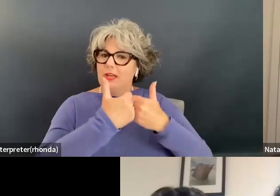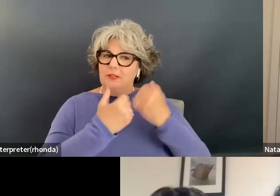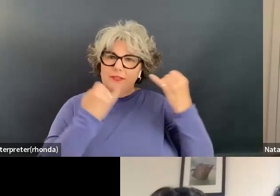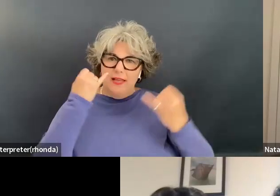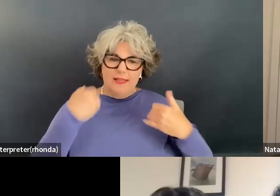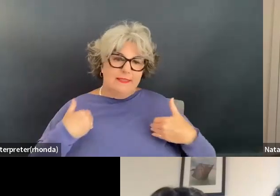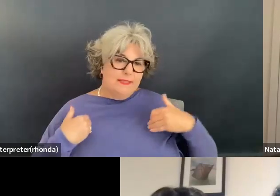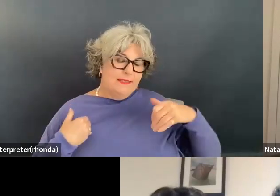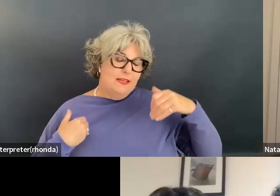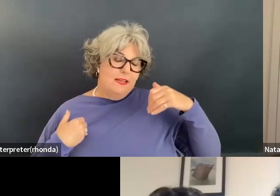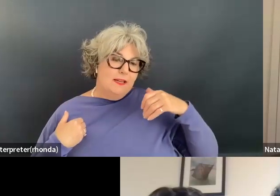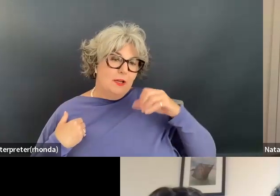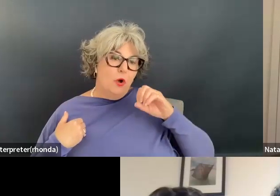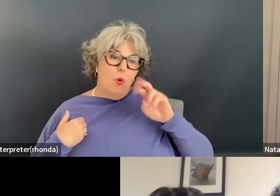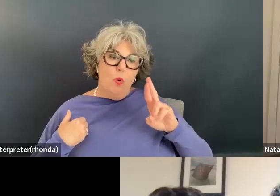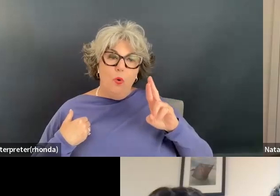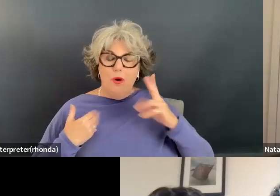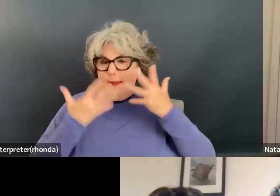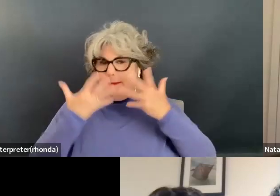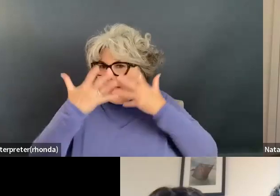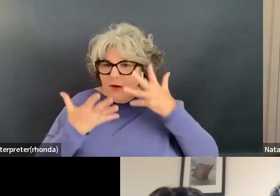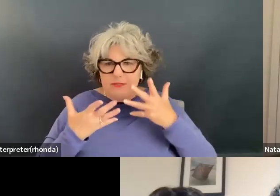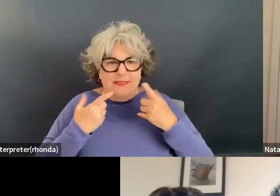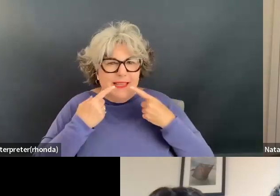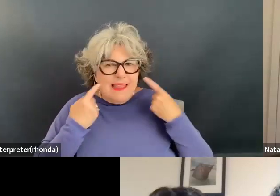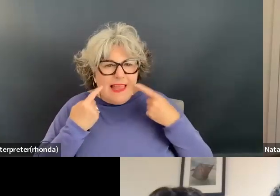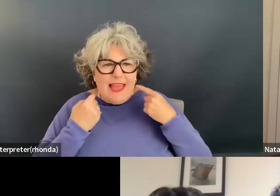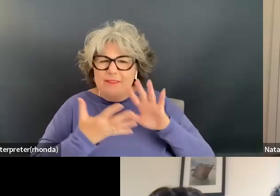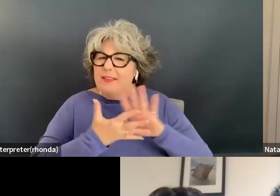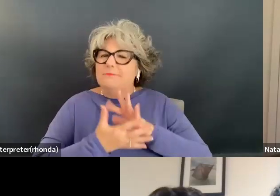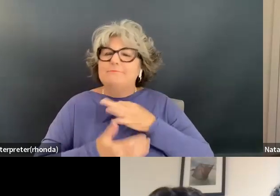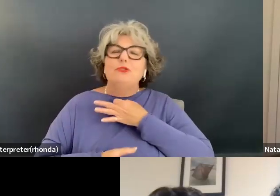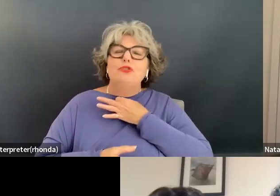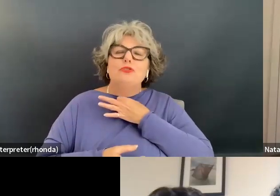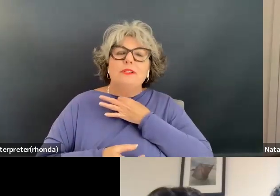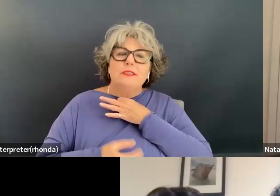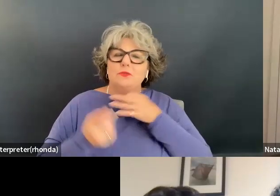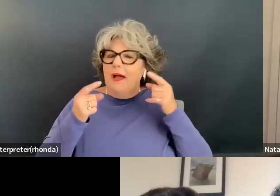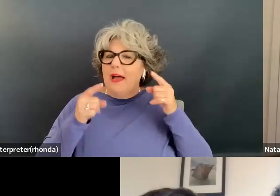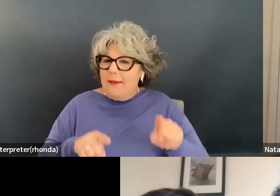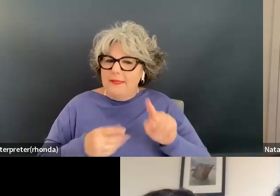Or was the laugh kind of an embarrassing laugh?" And I was kind of curious about that and that was a really interesting scene